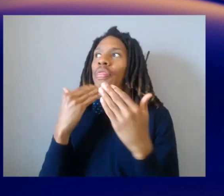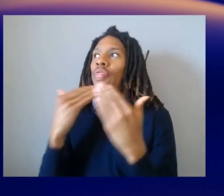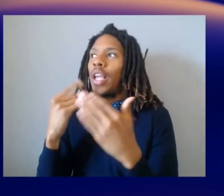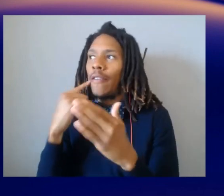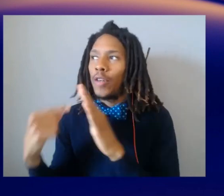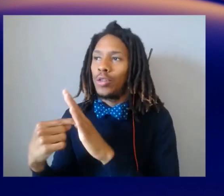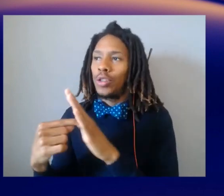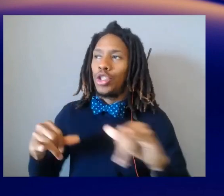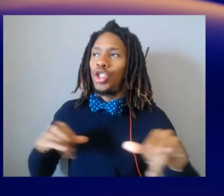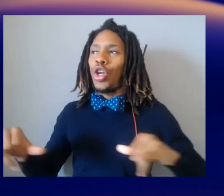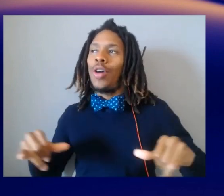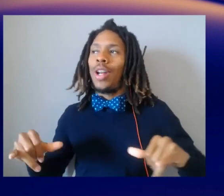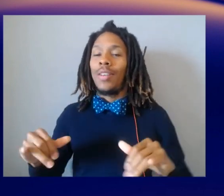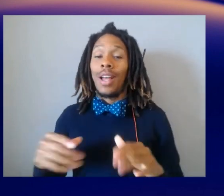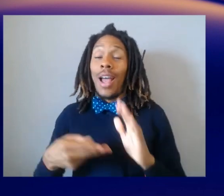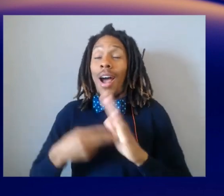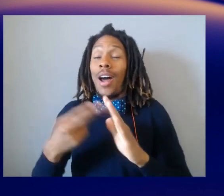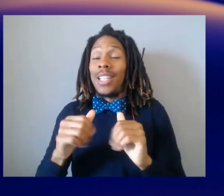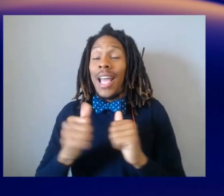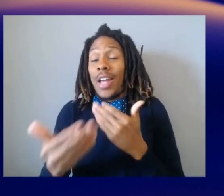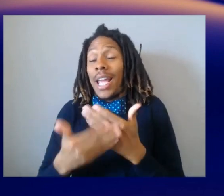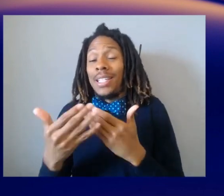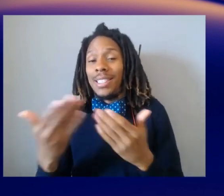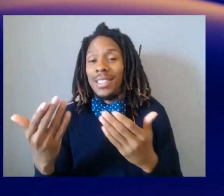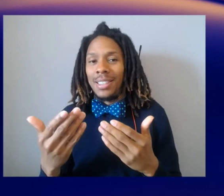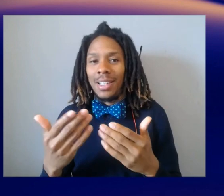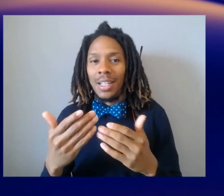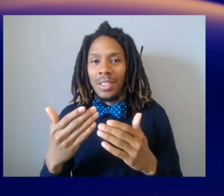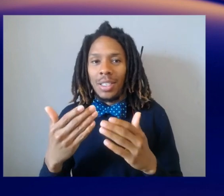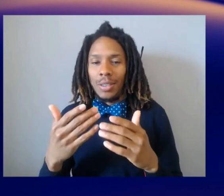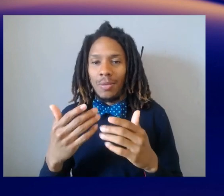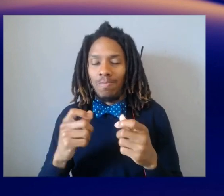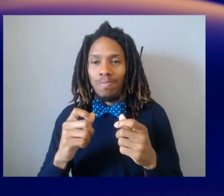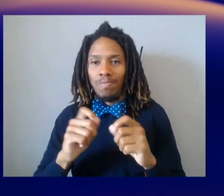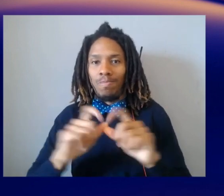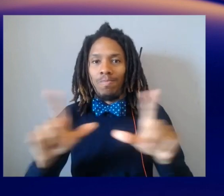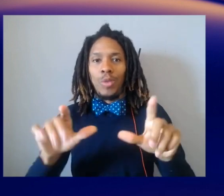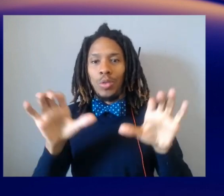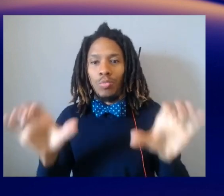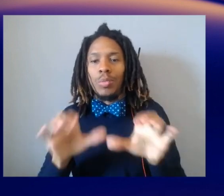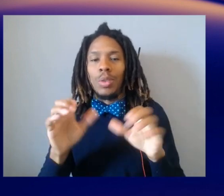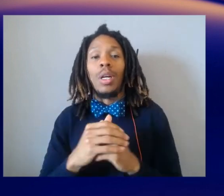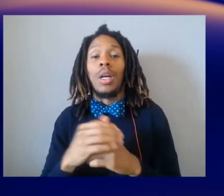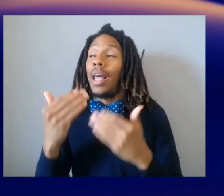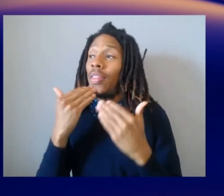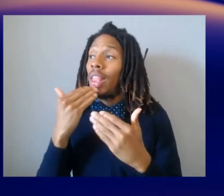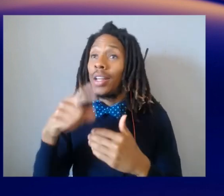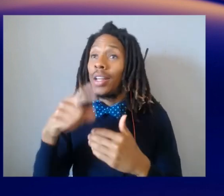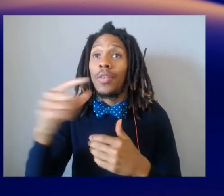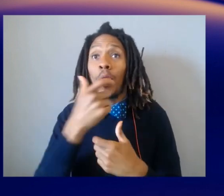and just honestly how easy this was to get to roll out. And we appreciate you all joining in. We'll be right back. Thank you.